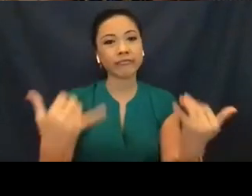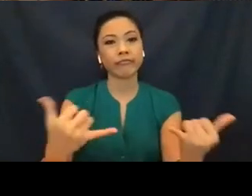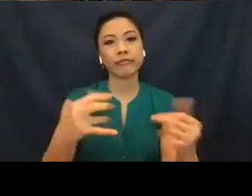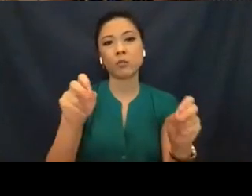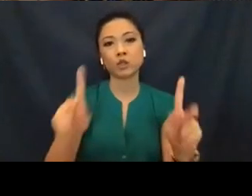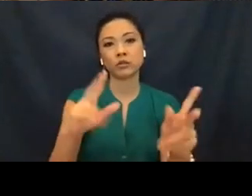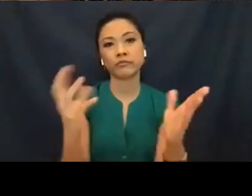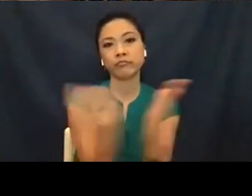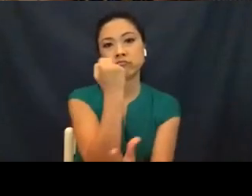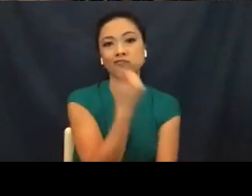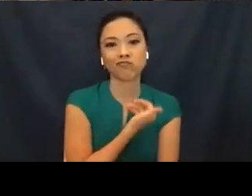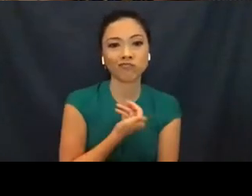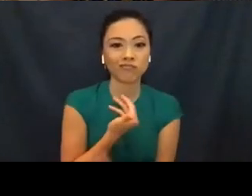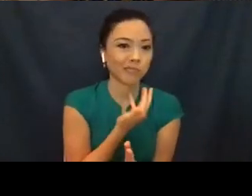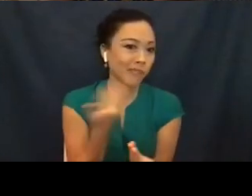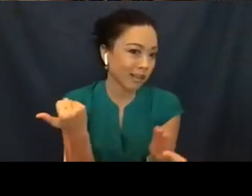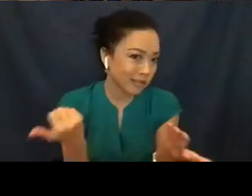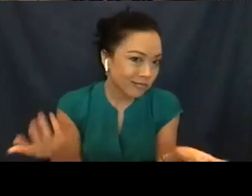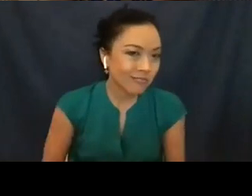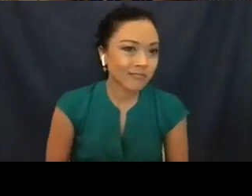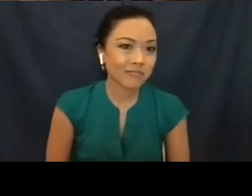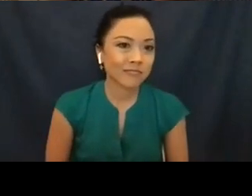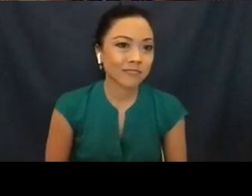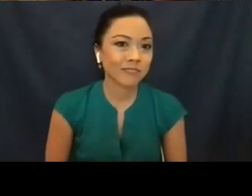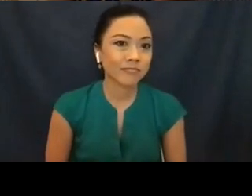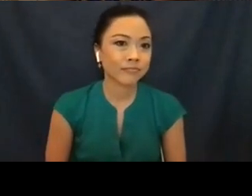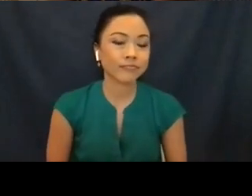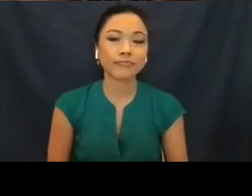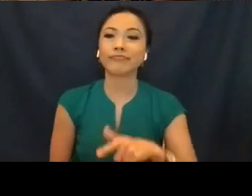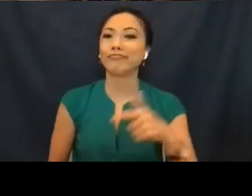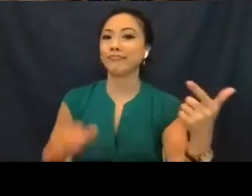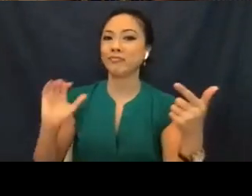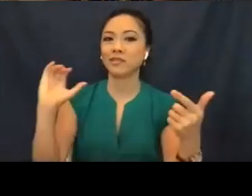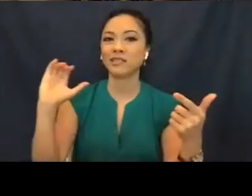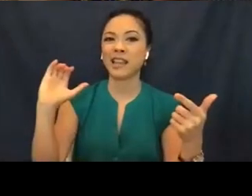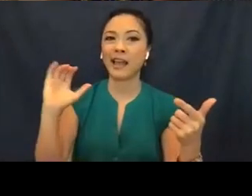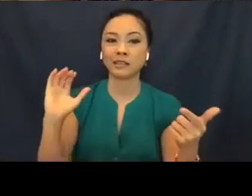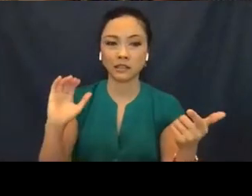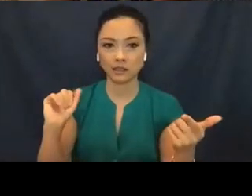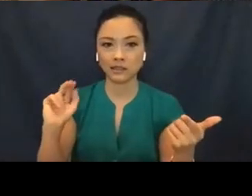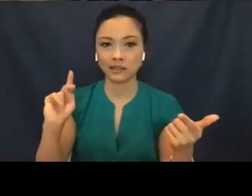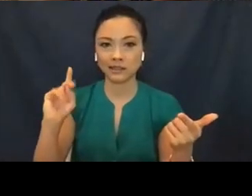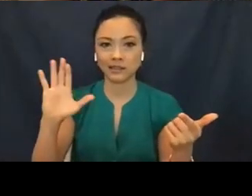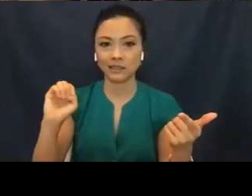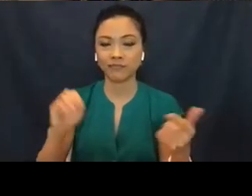we're already sort of answering this and Marjani directly answered the question in terms of